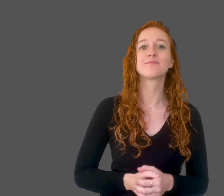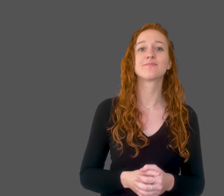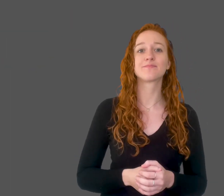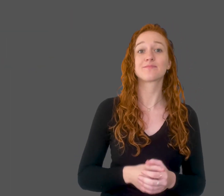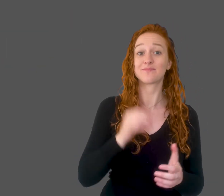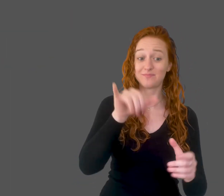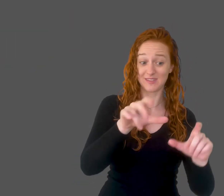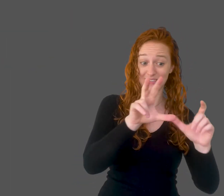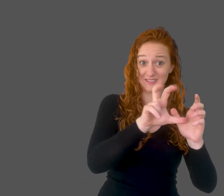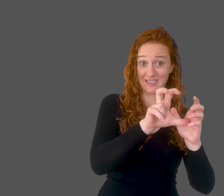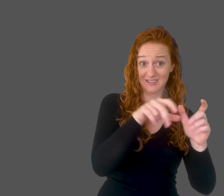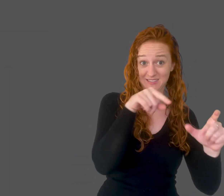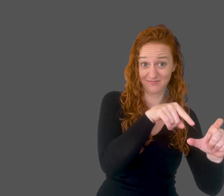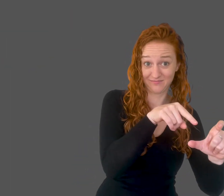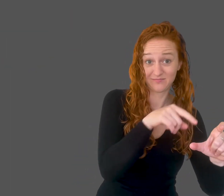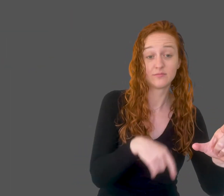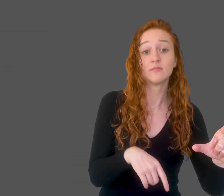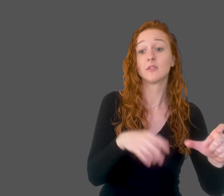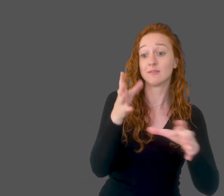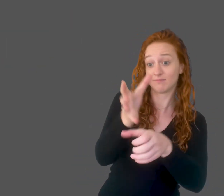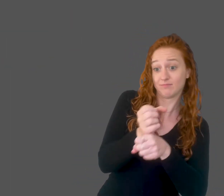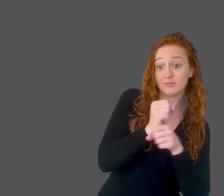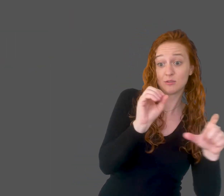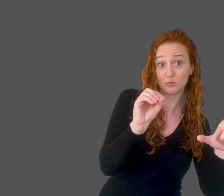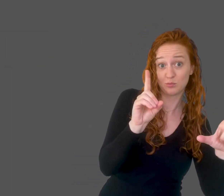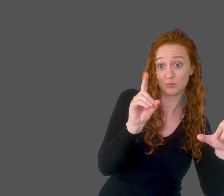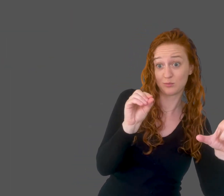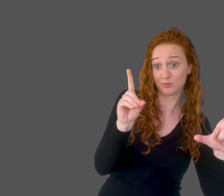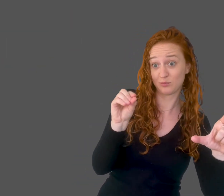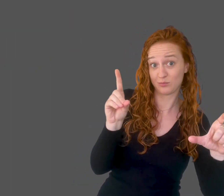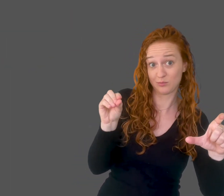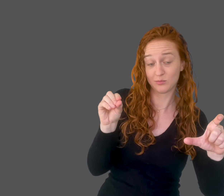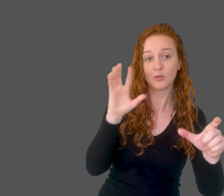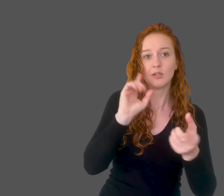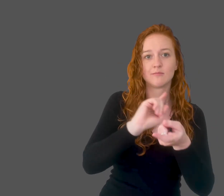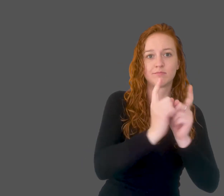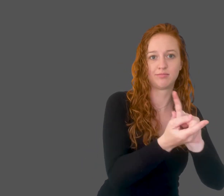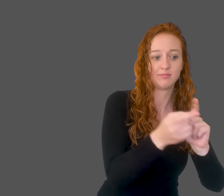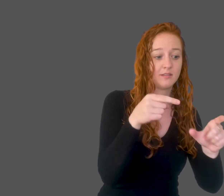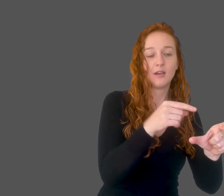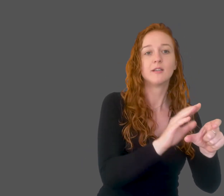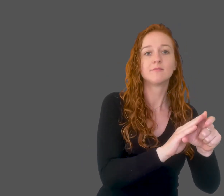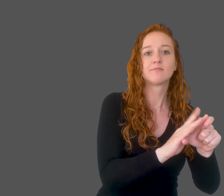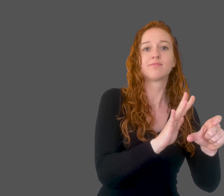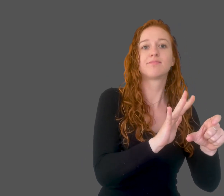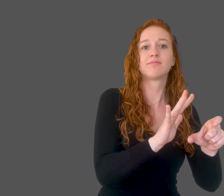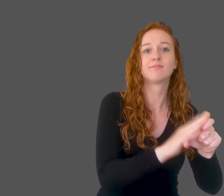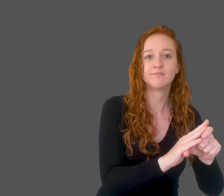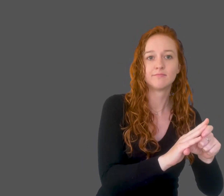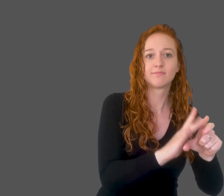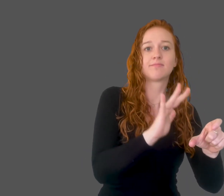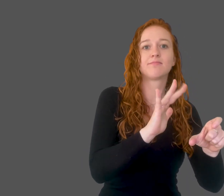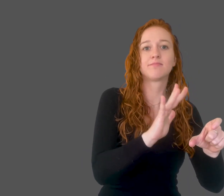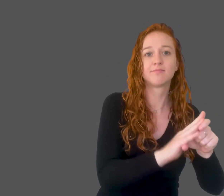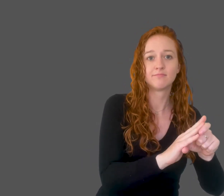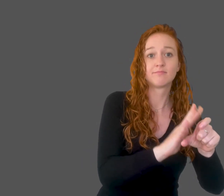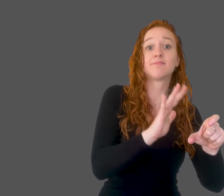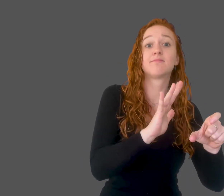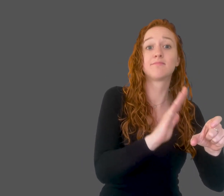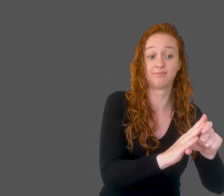Then the antenna in your phone converts ones and zeros in short jiggle stop jiggle stop jiggle stop jiggle stop,